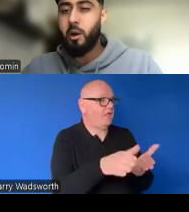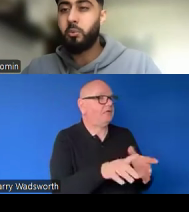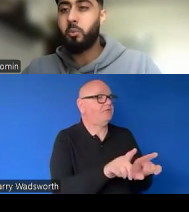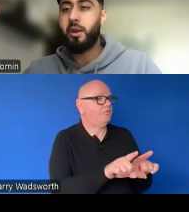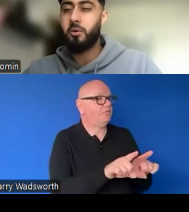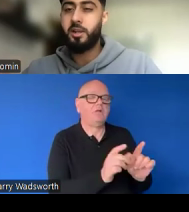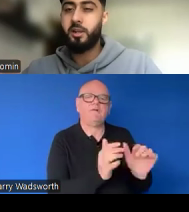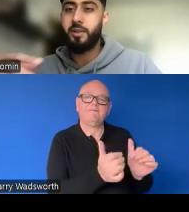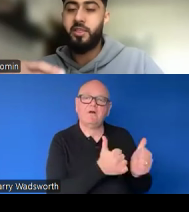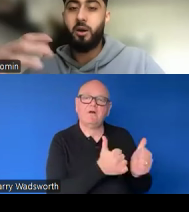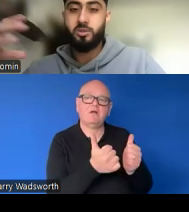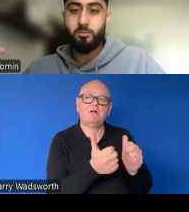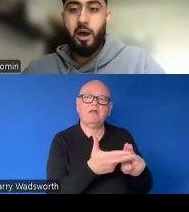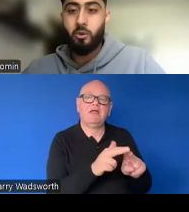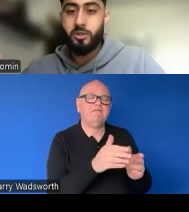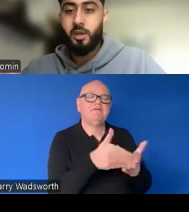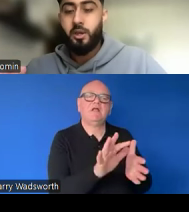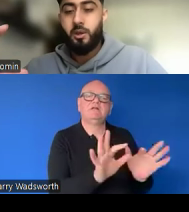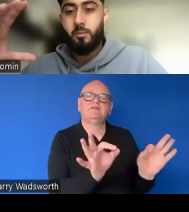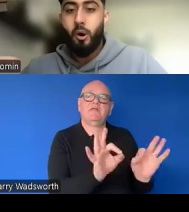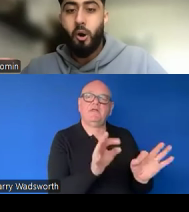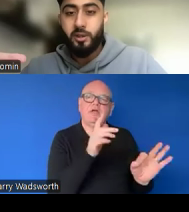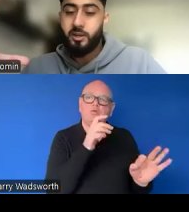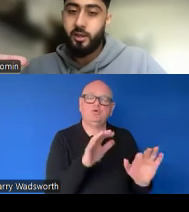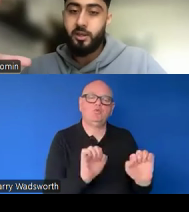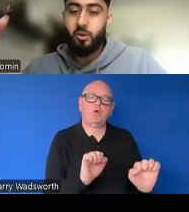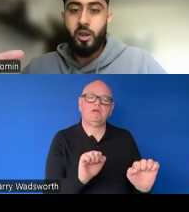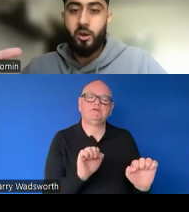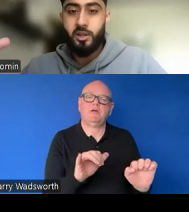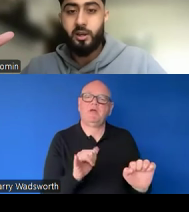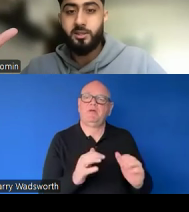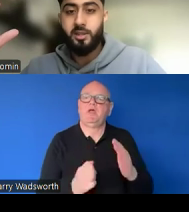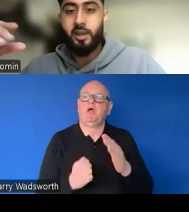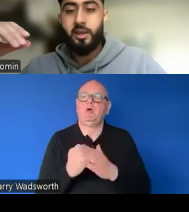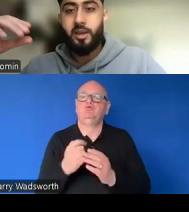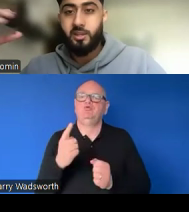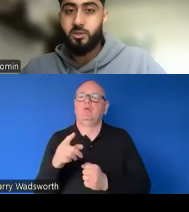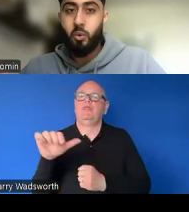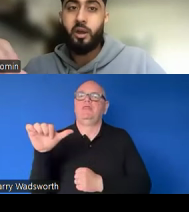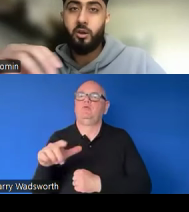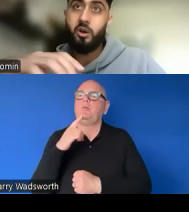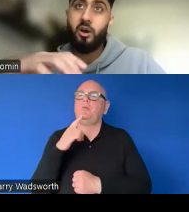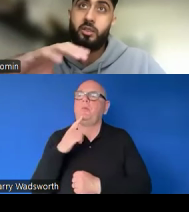I would wait until that £1,000 point to wait until and say is this working or not?